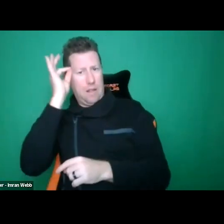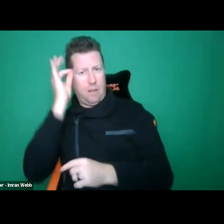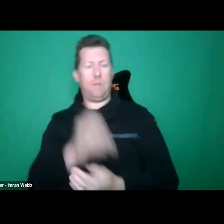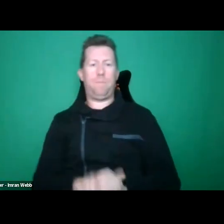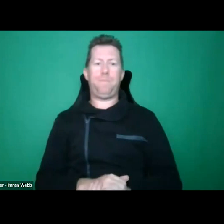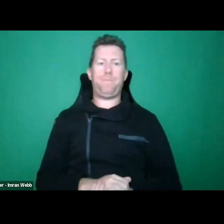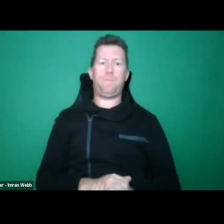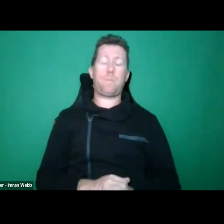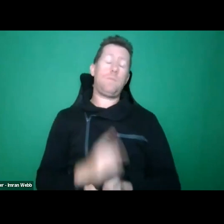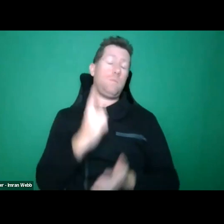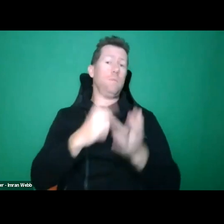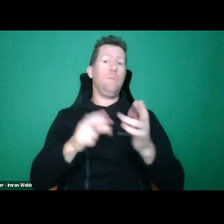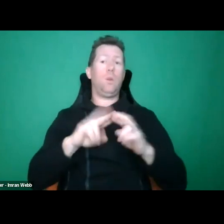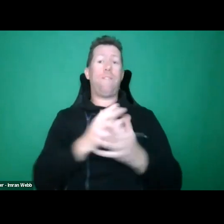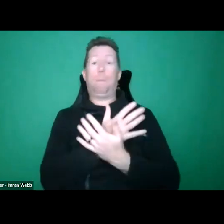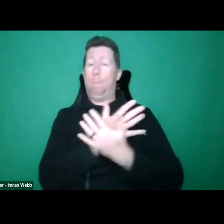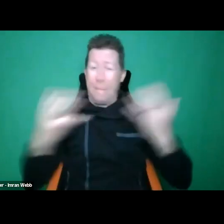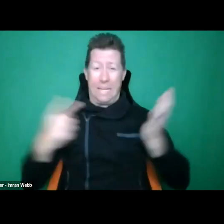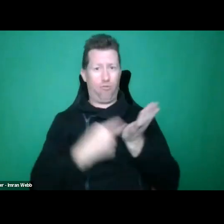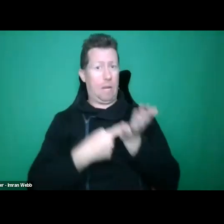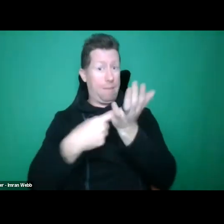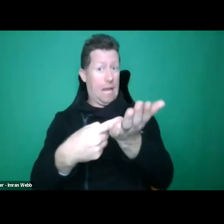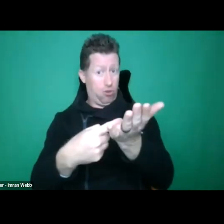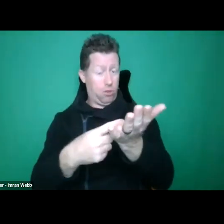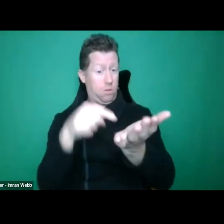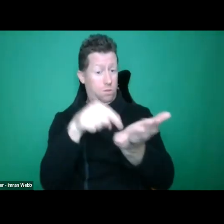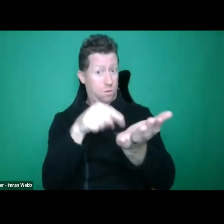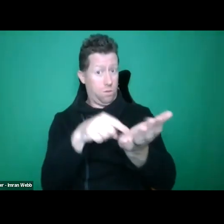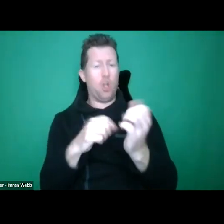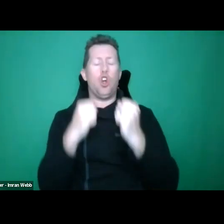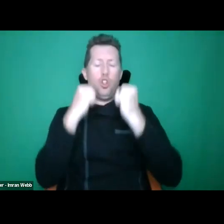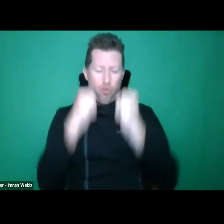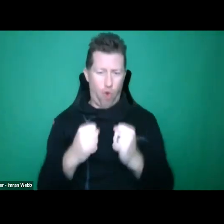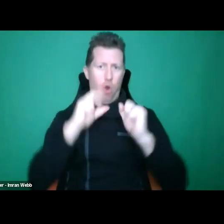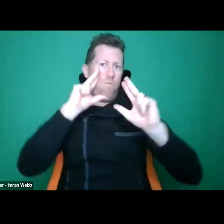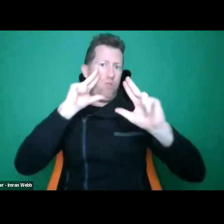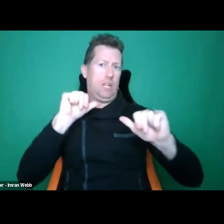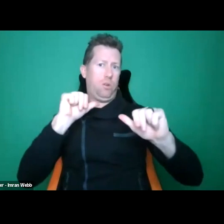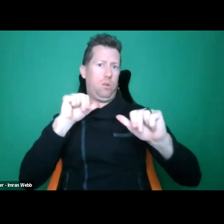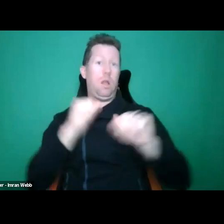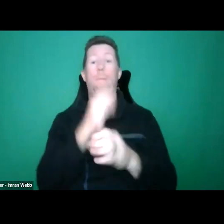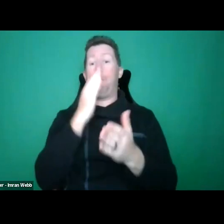And one of our key recommendations was that there needs to be strong protections in place to ensure that the data asset